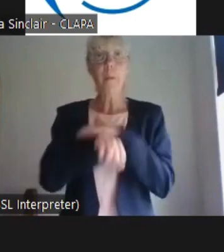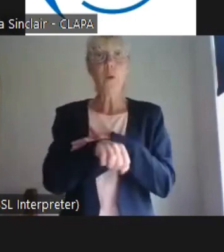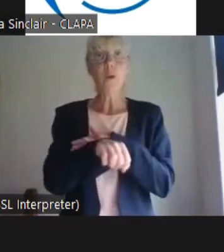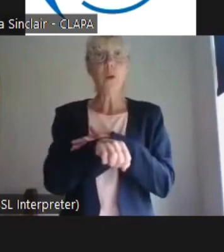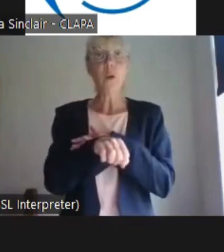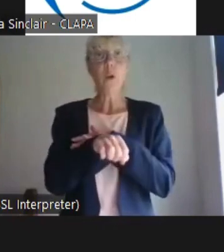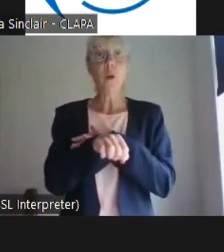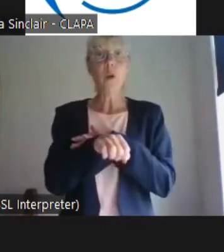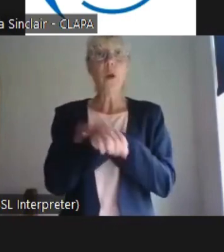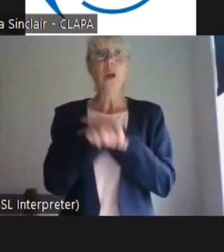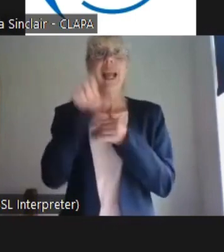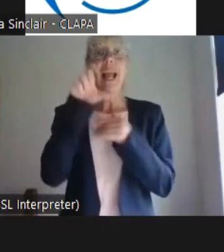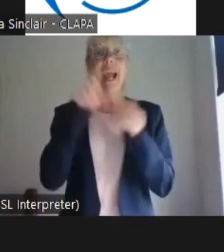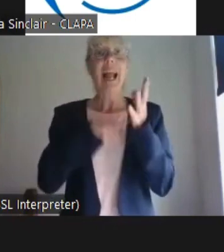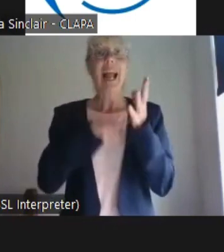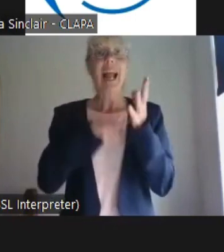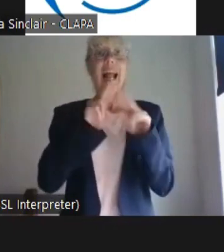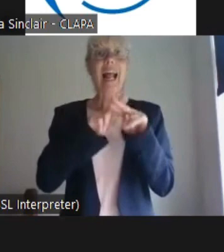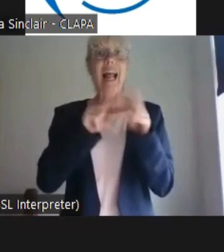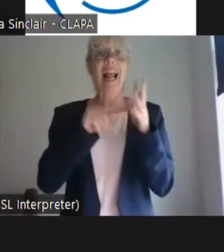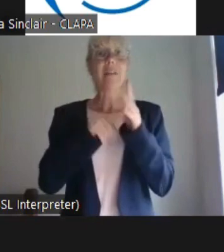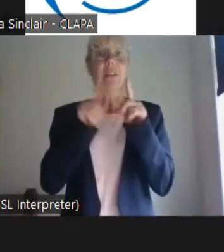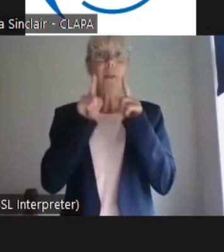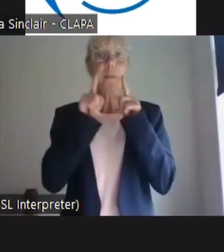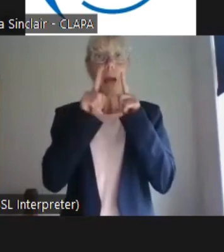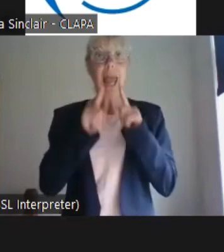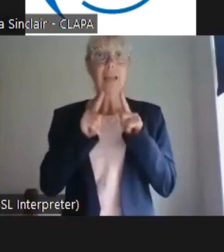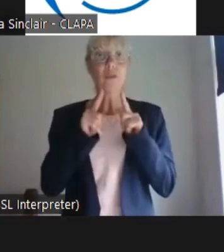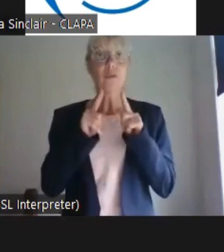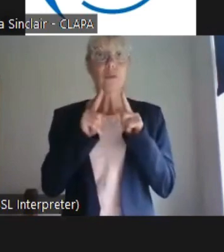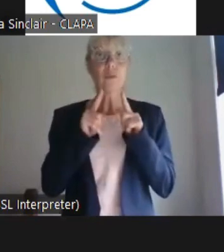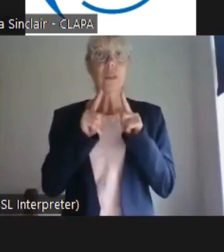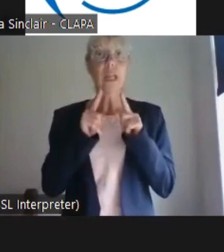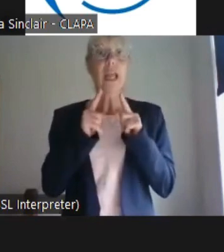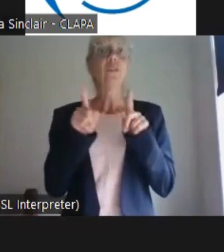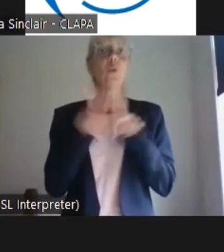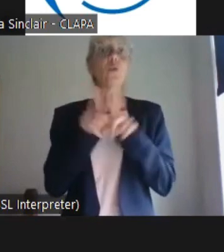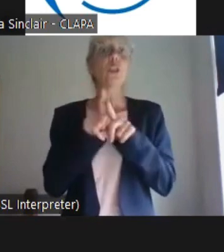um palate he's been affected by Gloria probably in both ears and we've been told